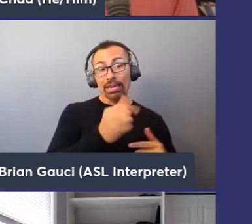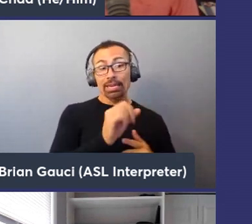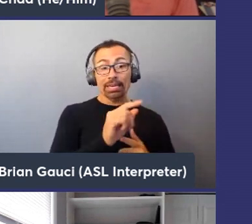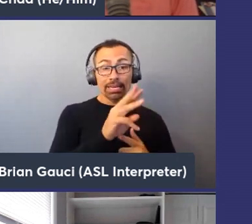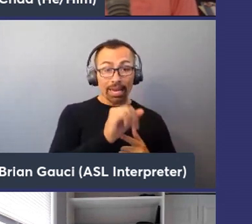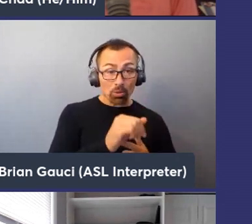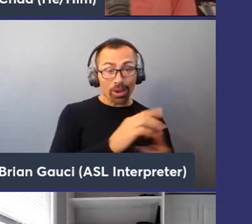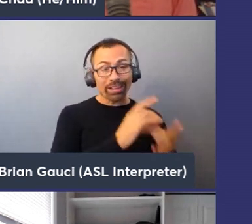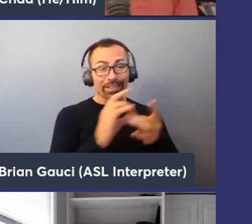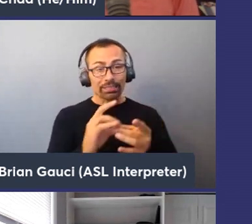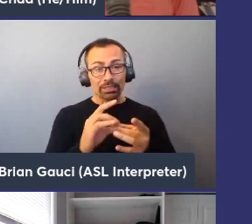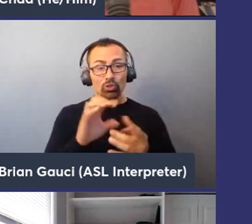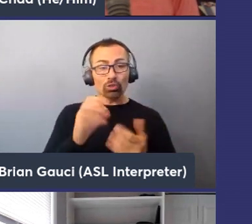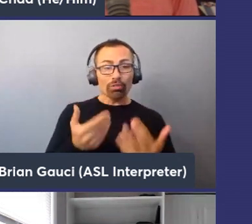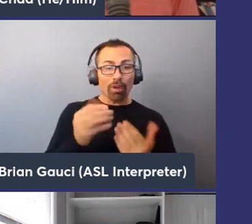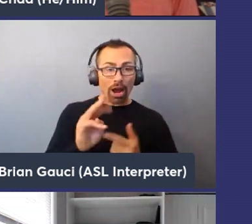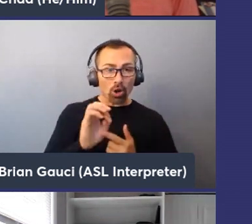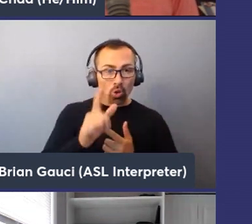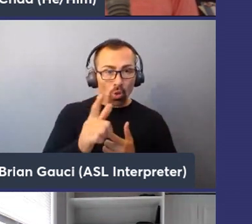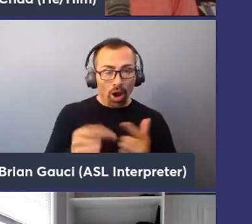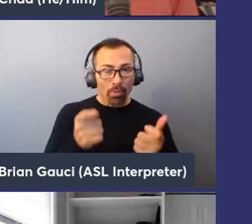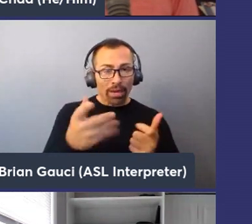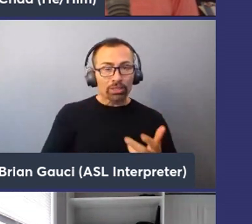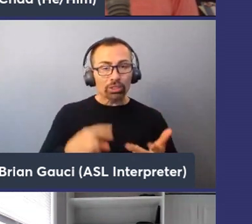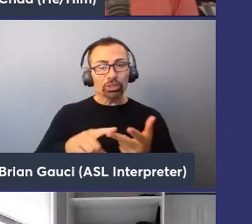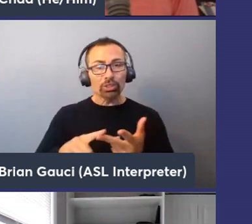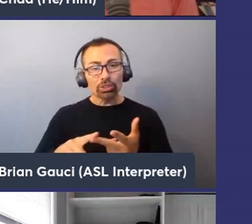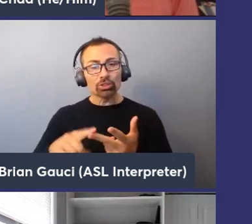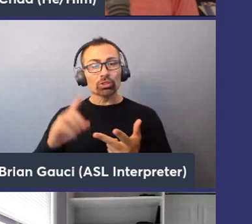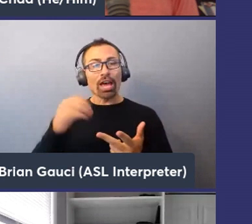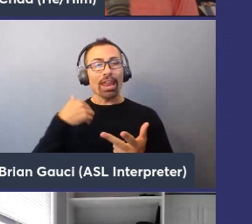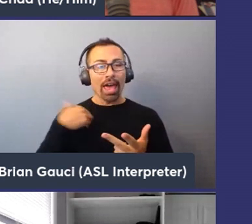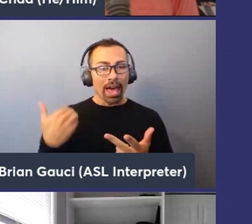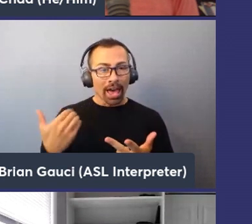that have EC two instances inside them, that have IAM roles. And you start to think about